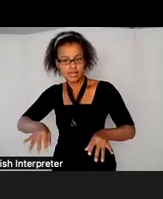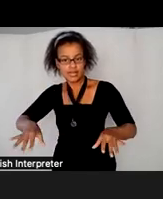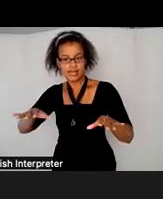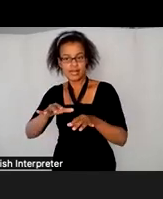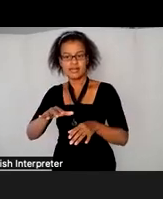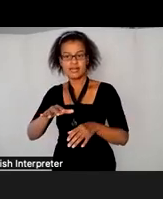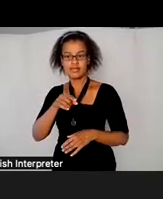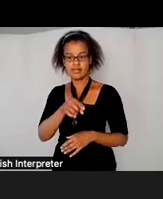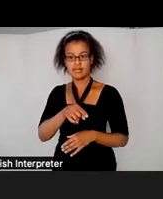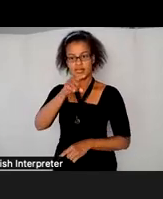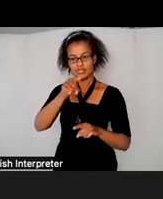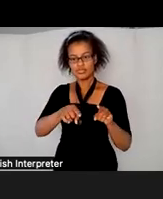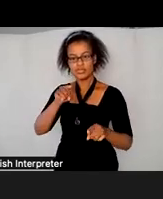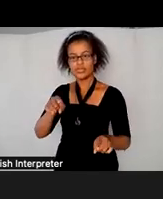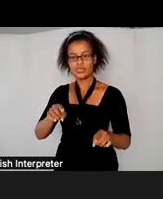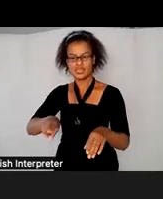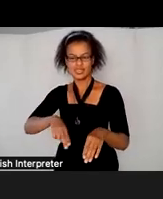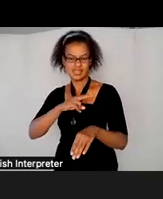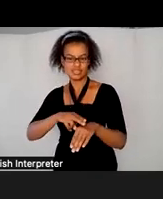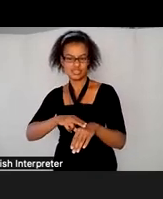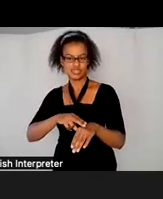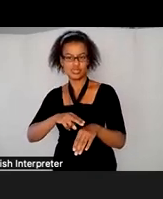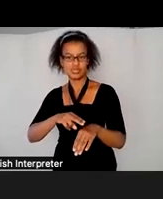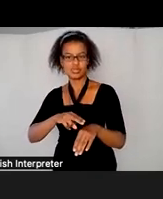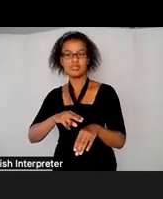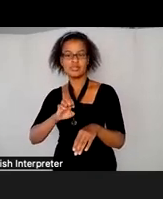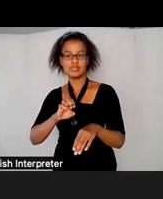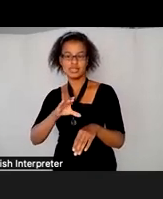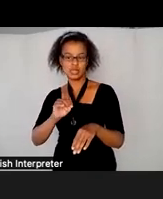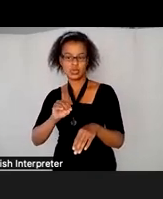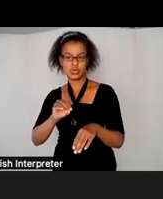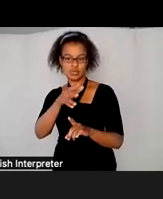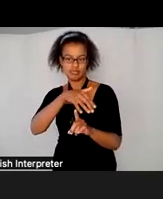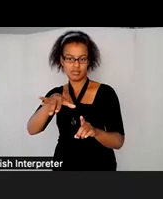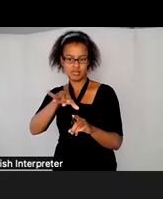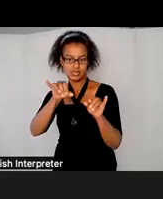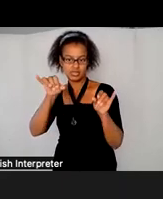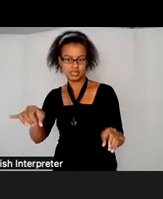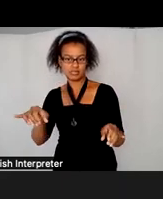Are you able to still hear me?